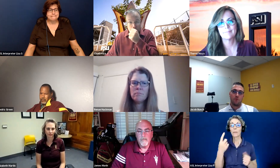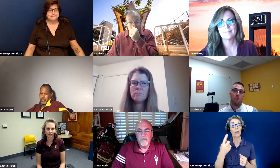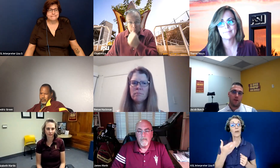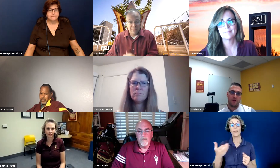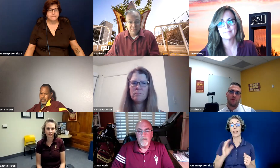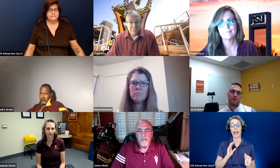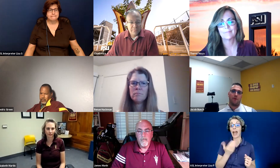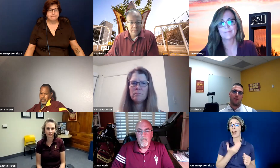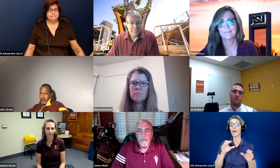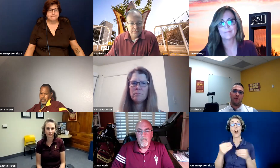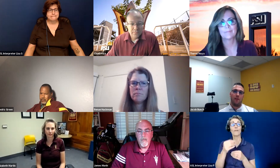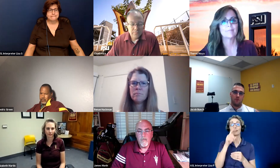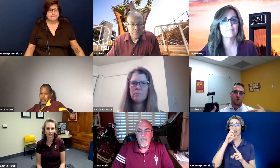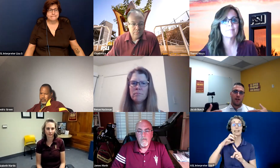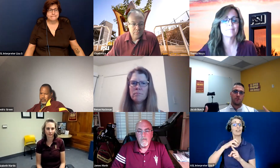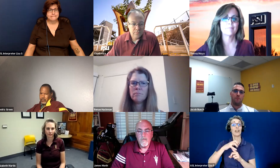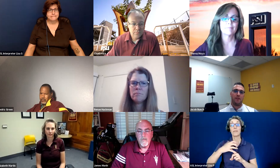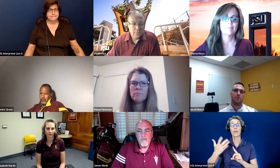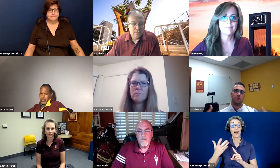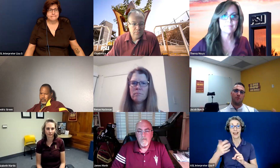really, really well is trying to meet the student